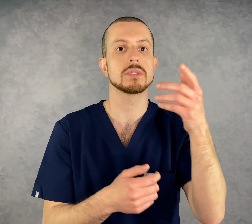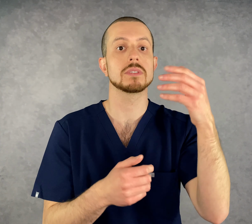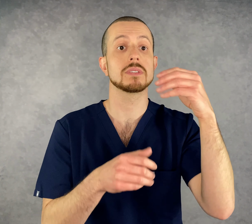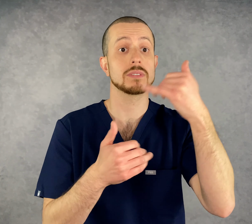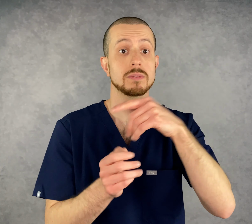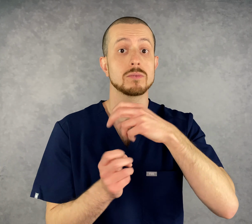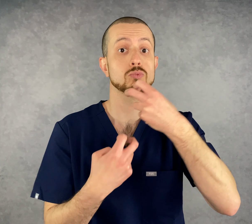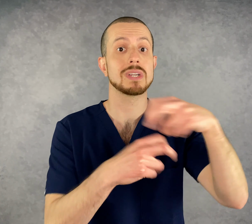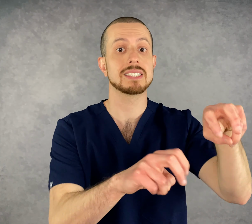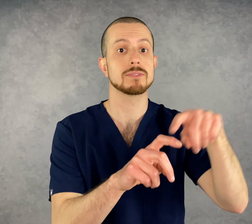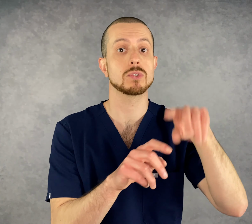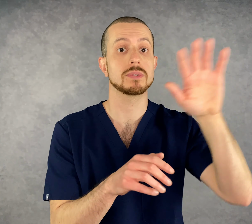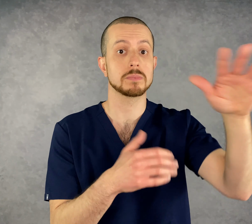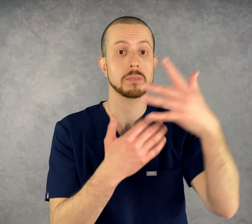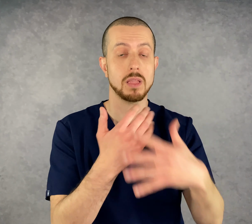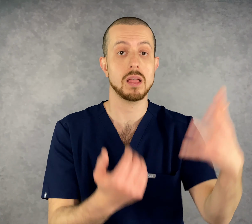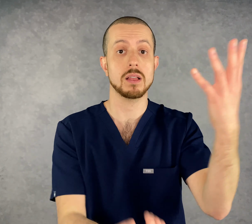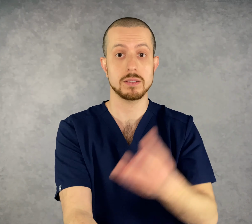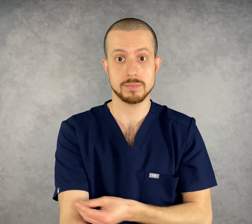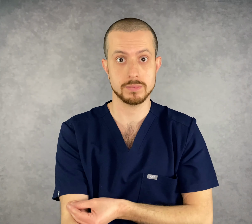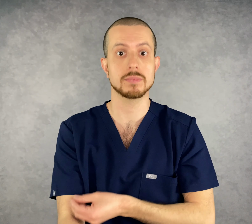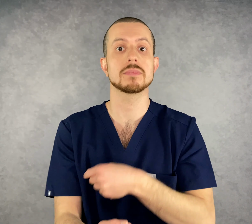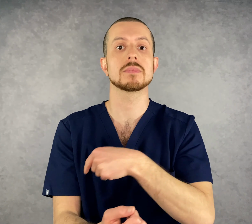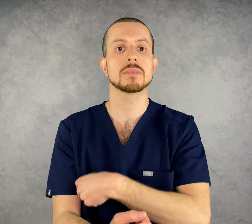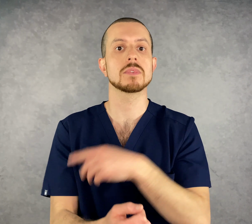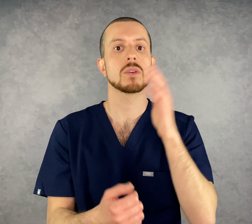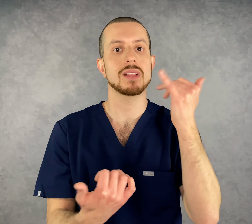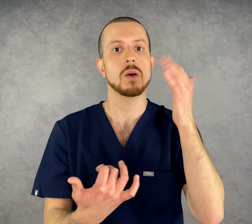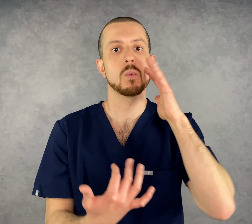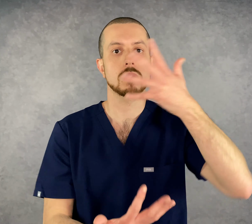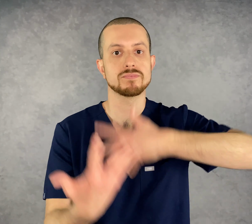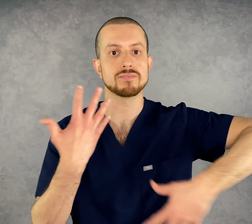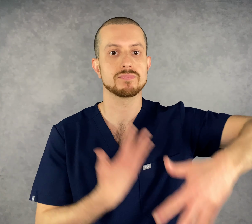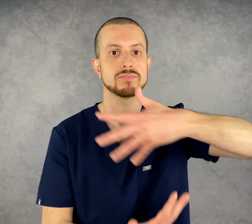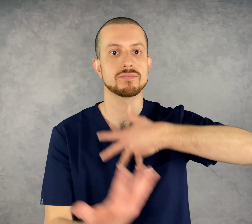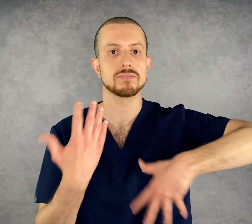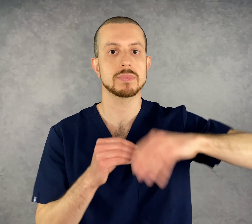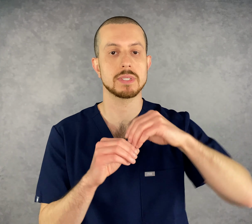These antibodies are transferred to their blood, where they will circulate.